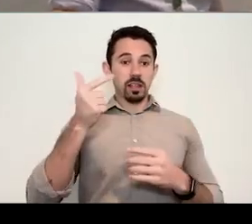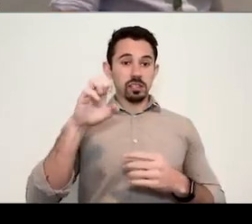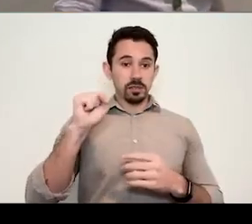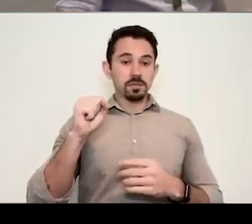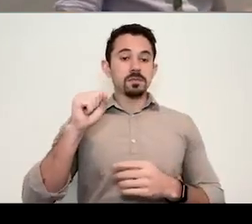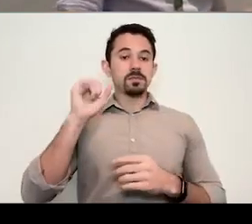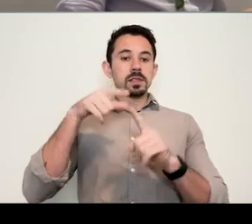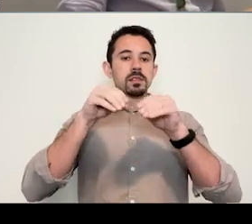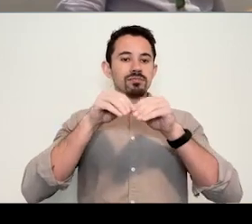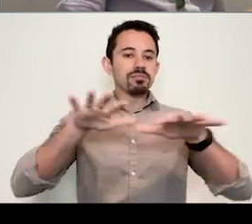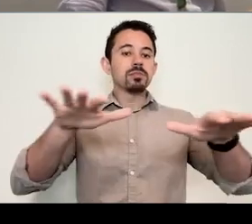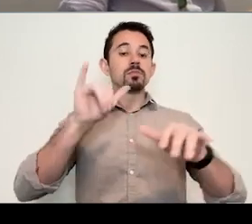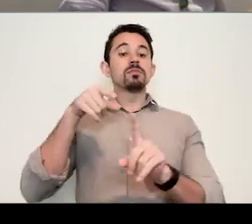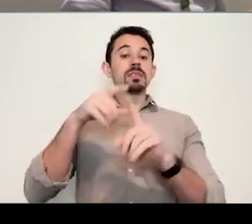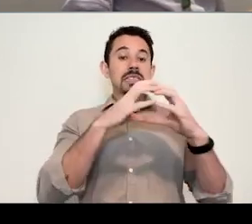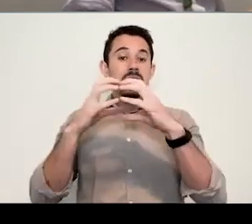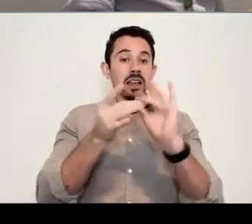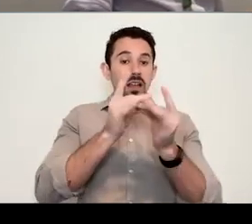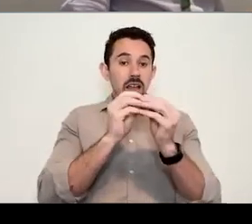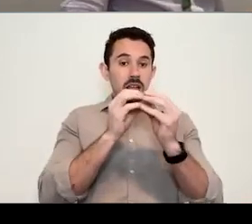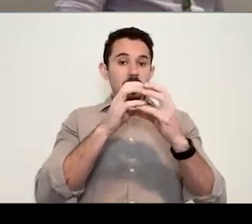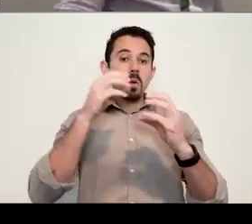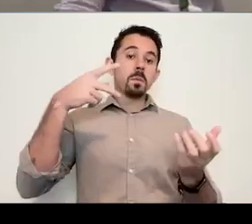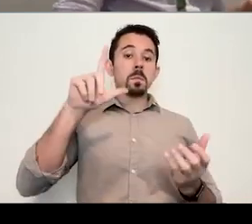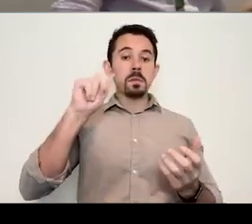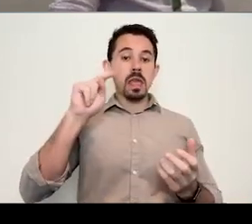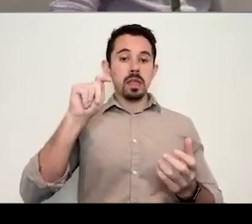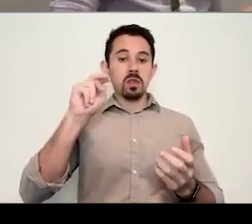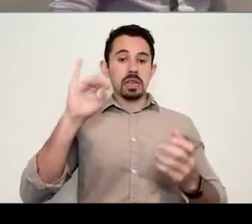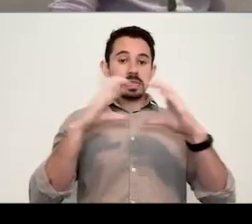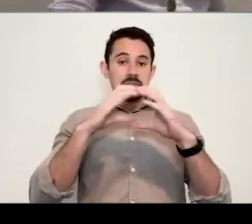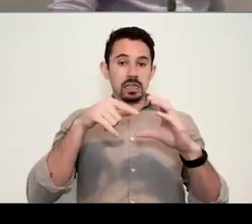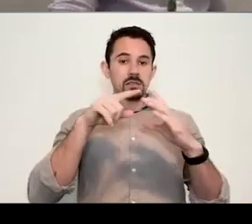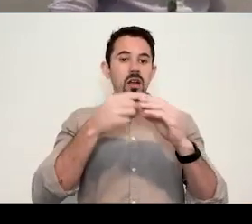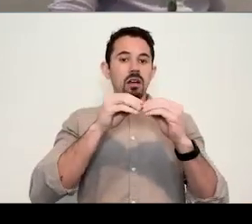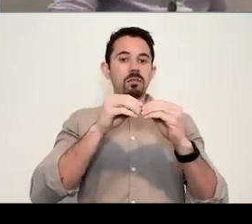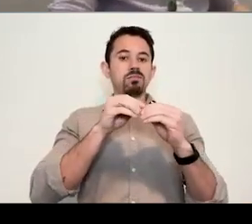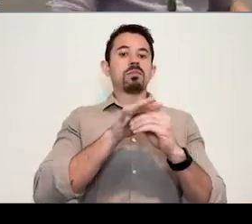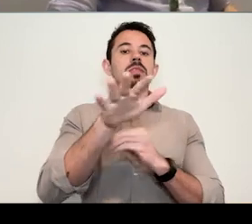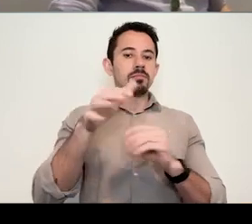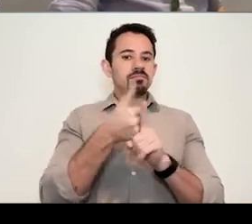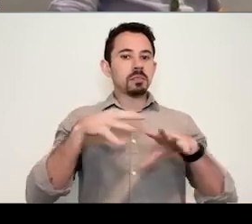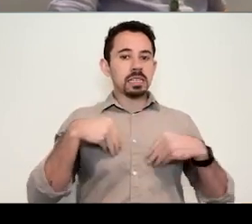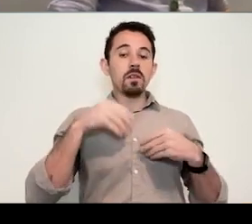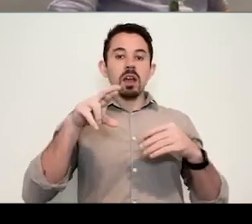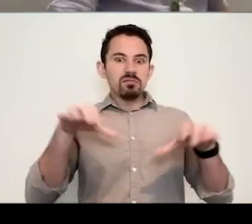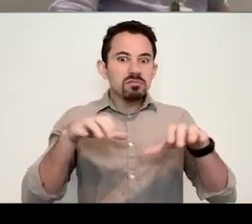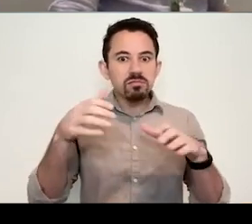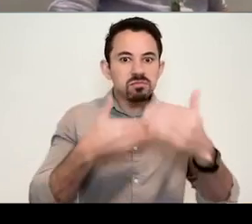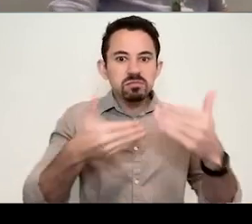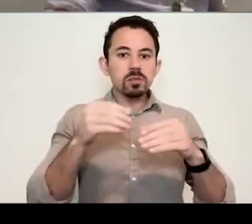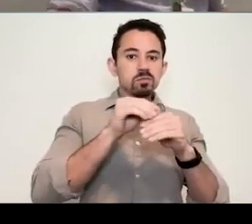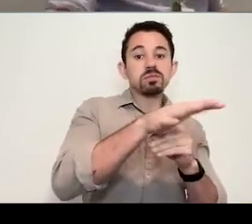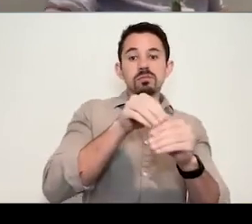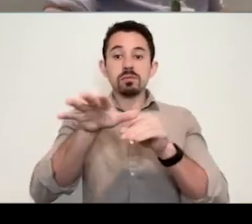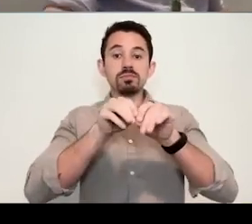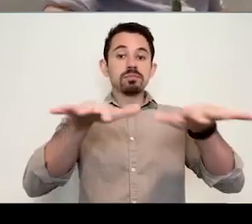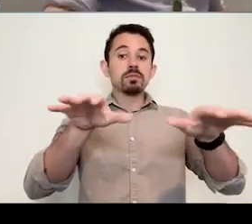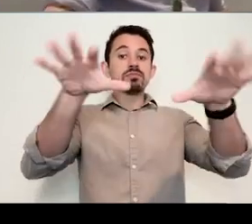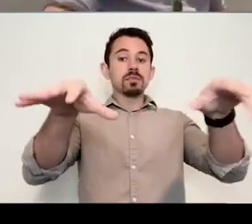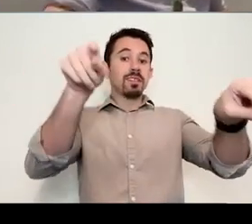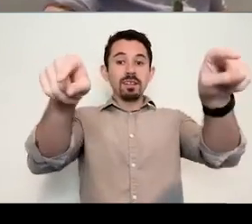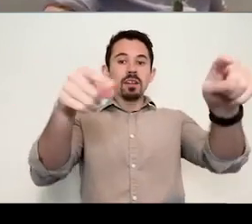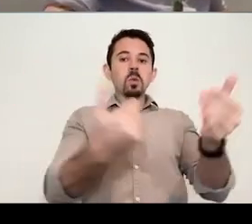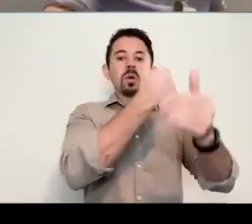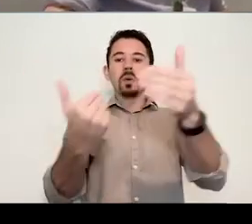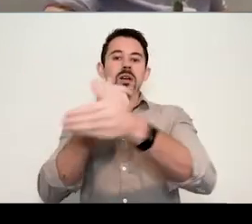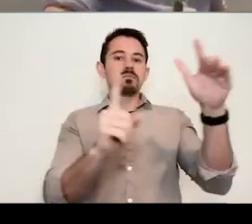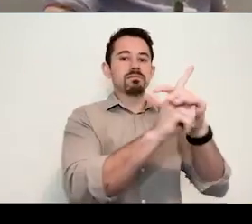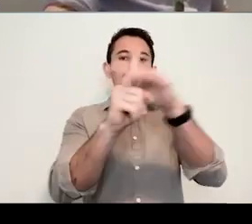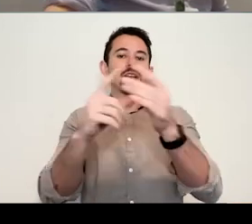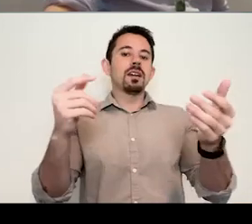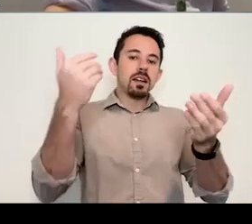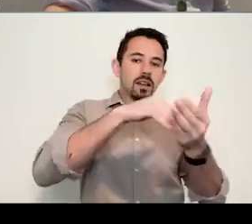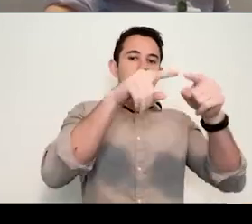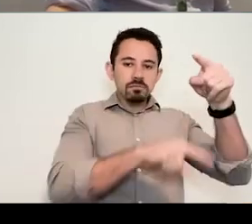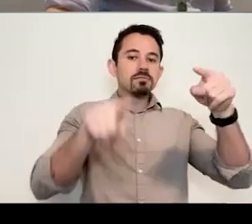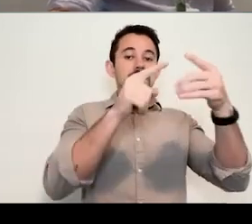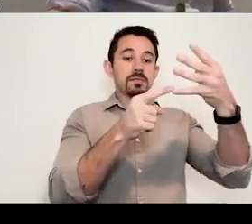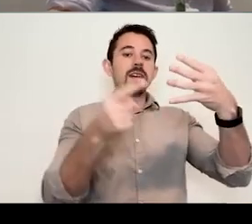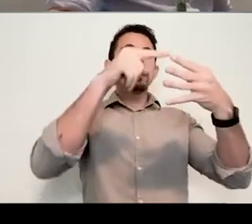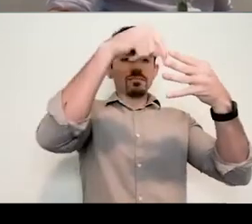are released passively or actively and begin a new cycle of biofilm formation.